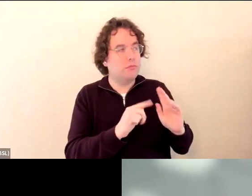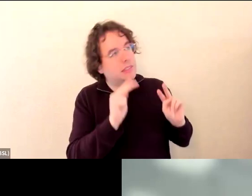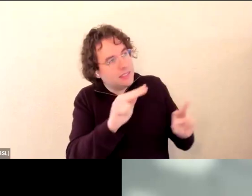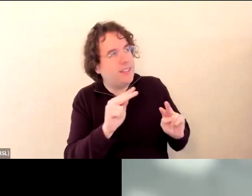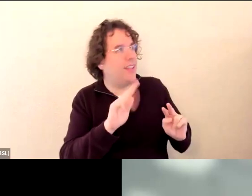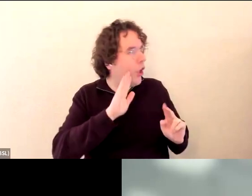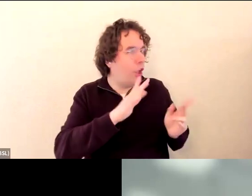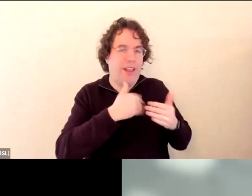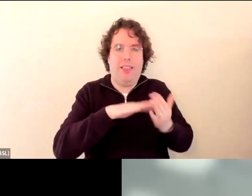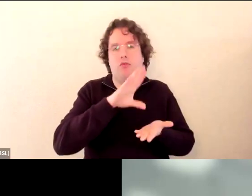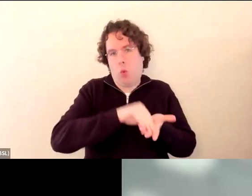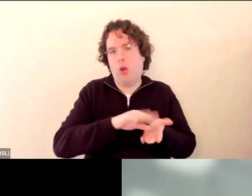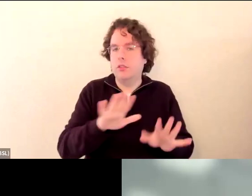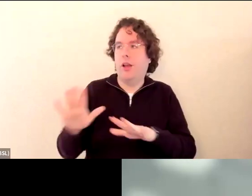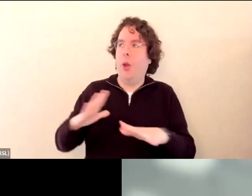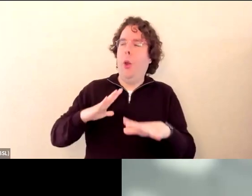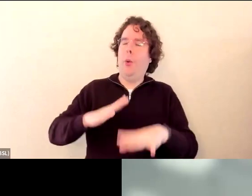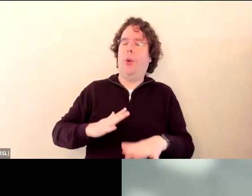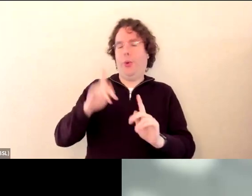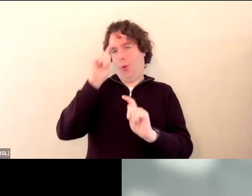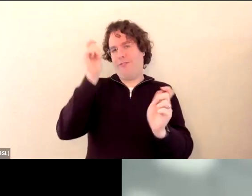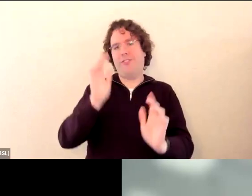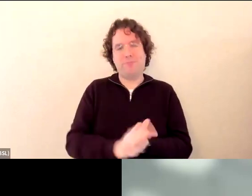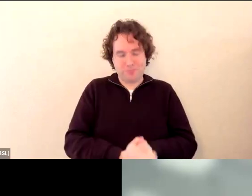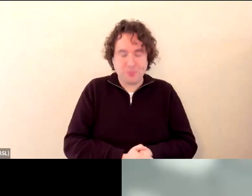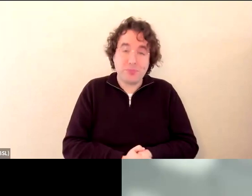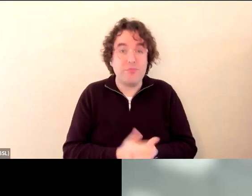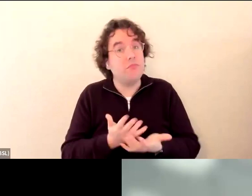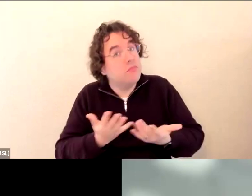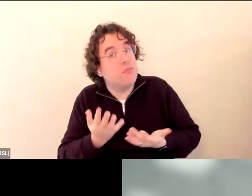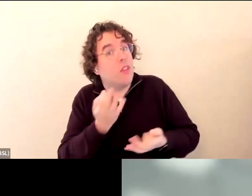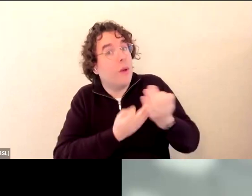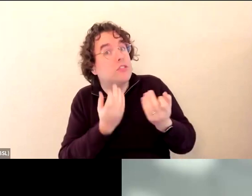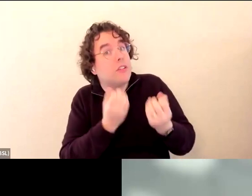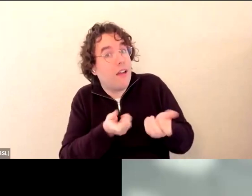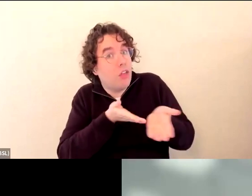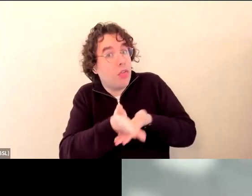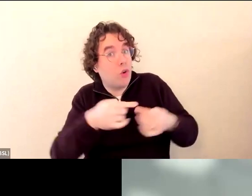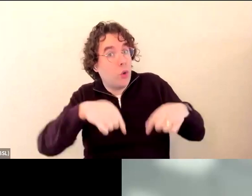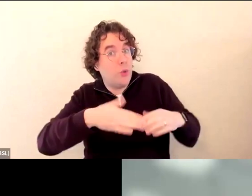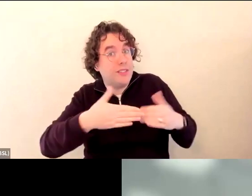And if you have any questions throughout the session, please do use the chat to share your sessions.